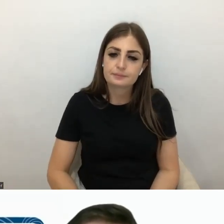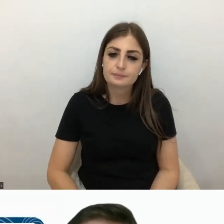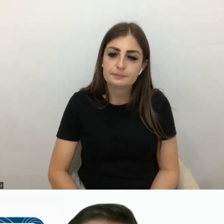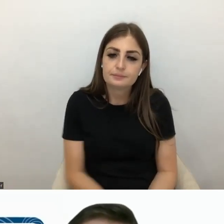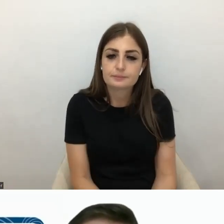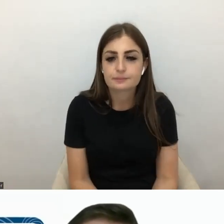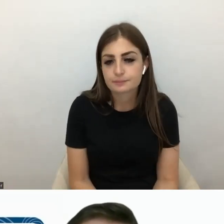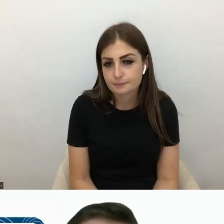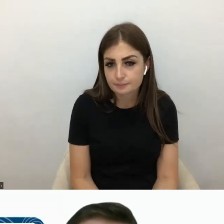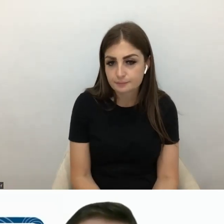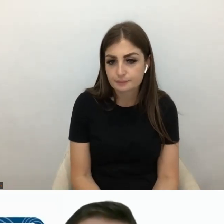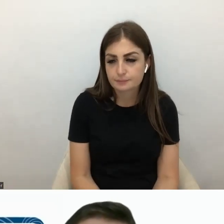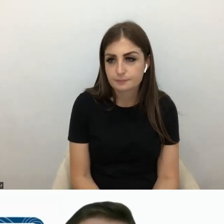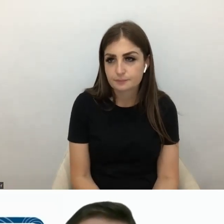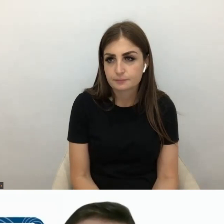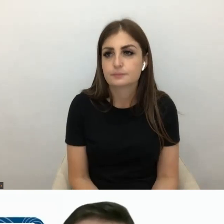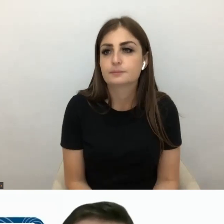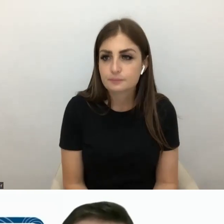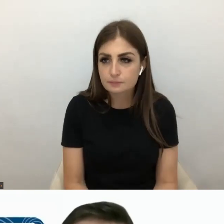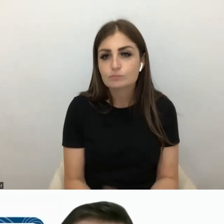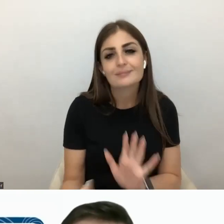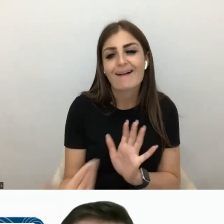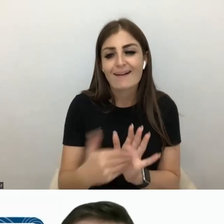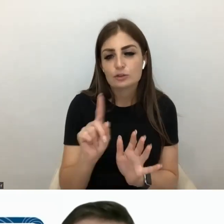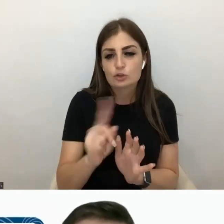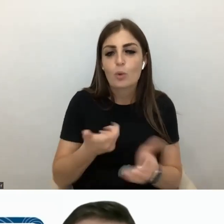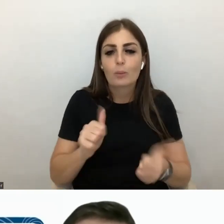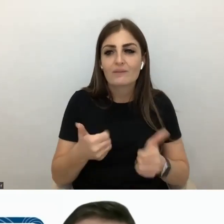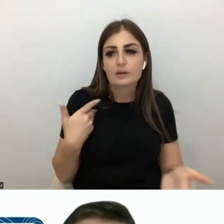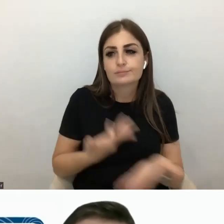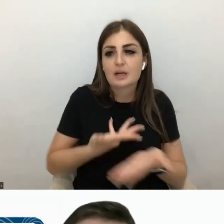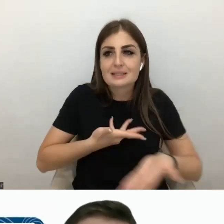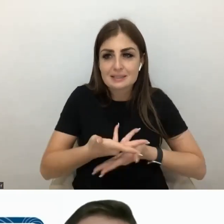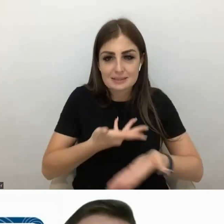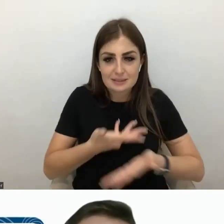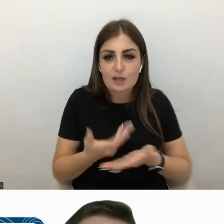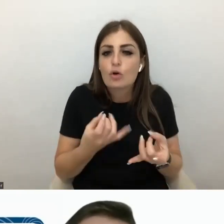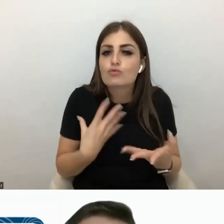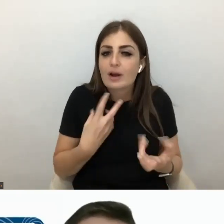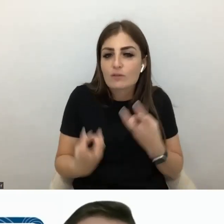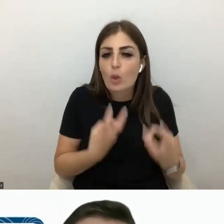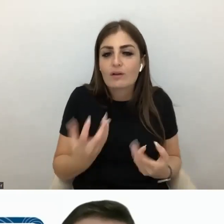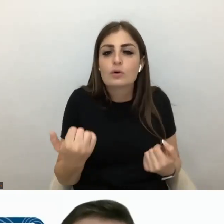So I think in addition to what we discussed about seeking support from advocacy services